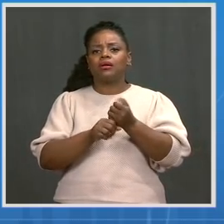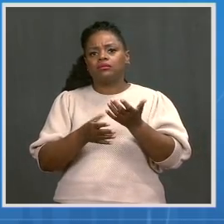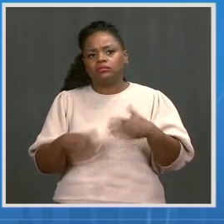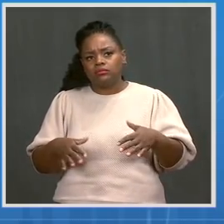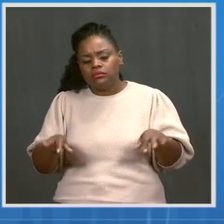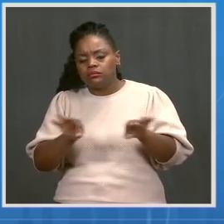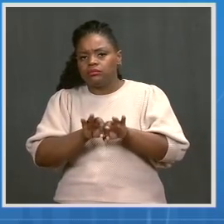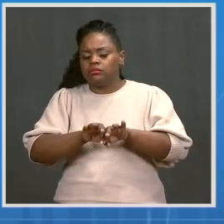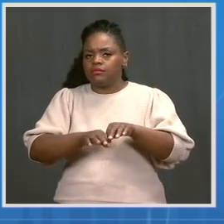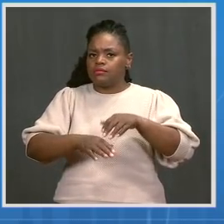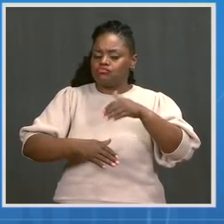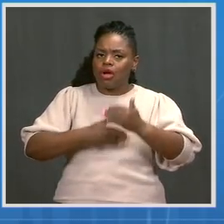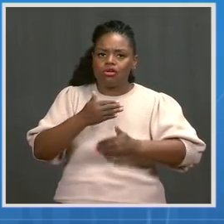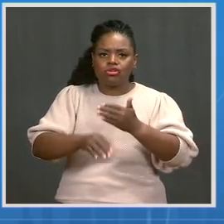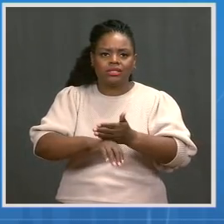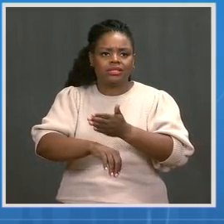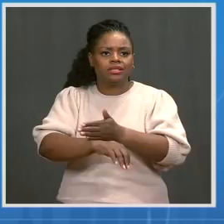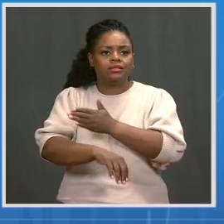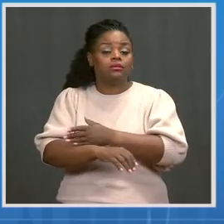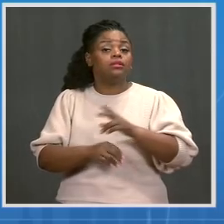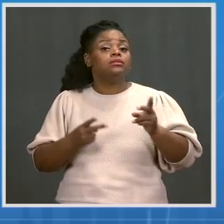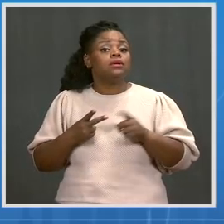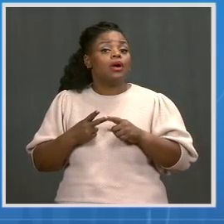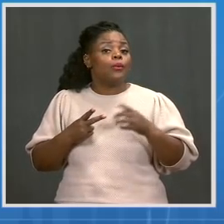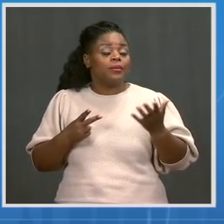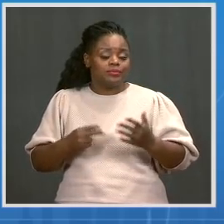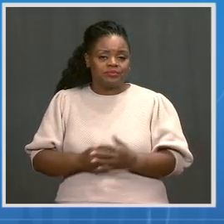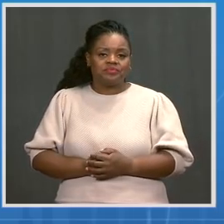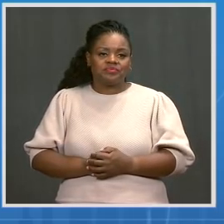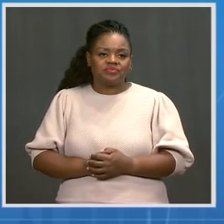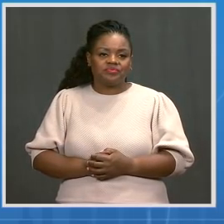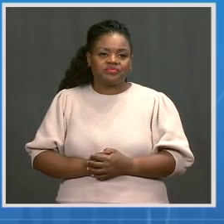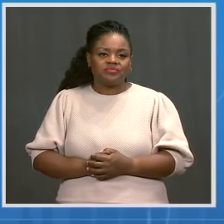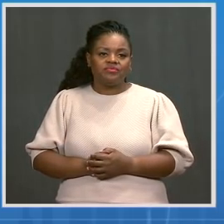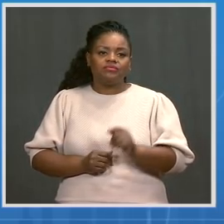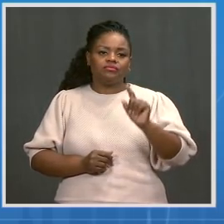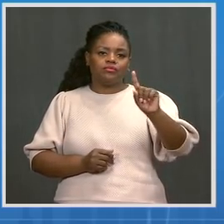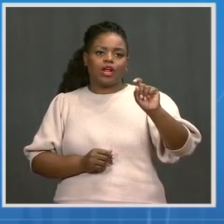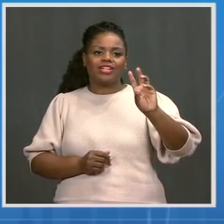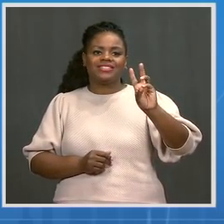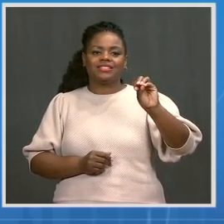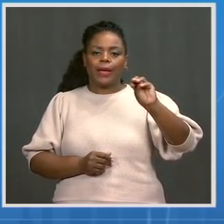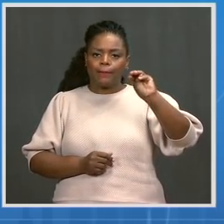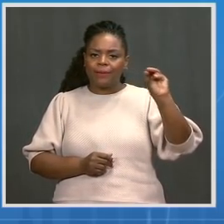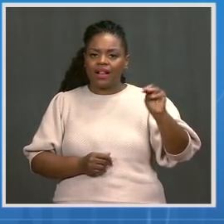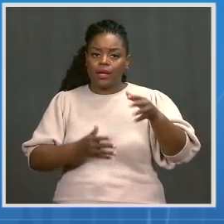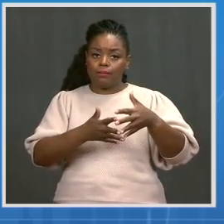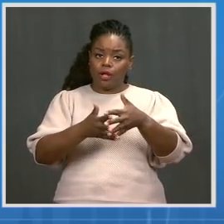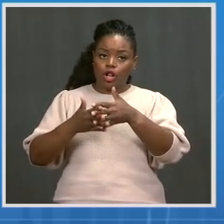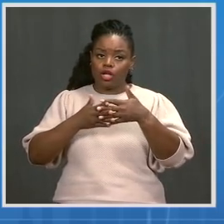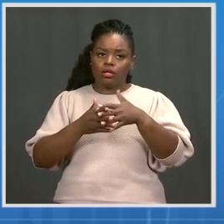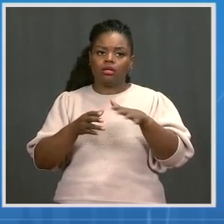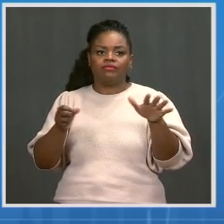The second aspirational goal we set was to have 160 million Americans fully vaccinated by July 4th.